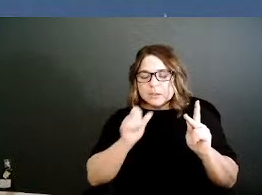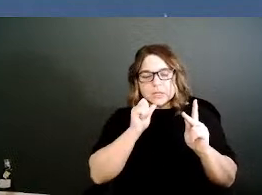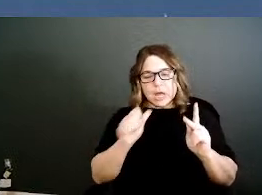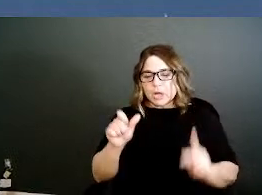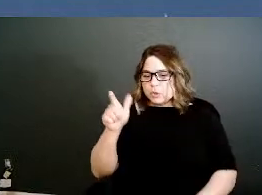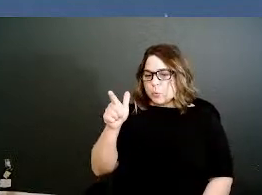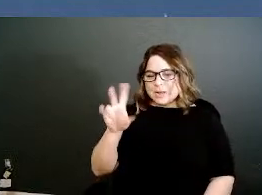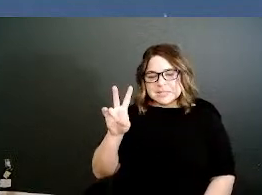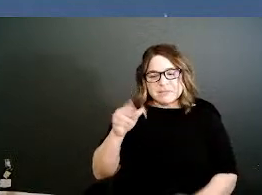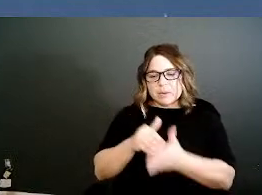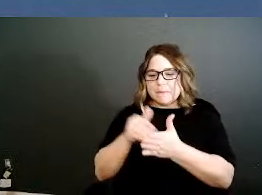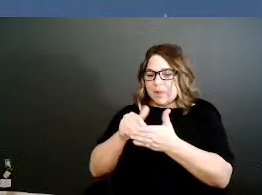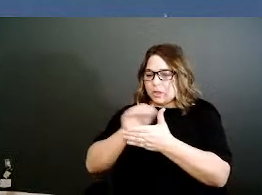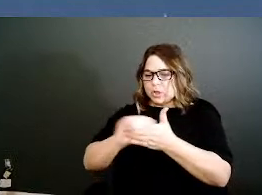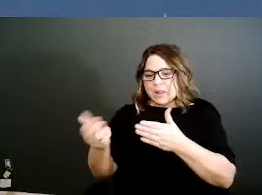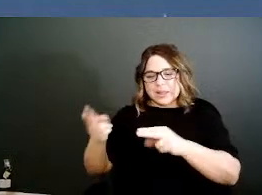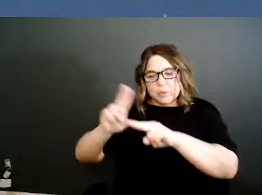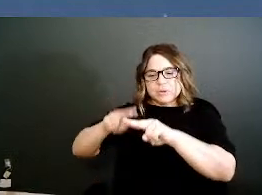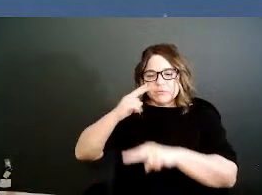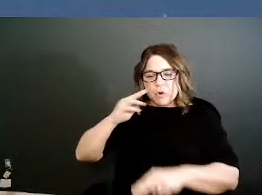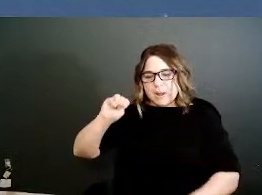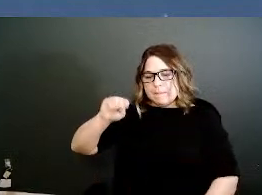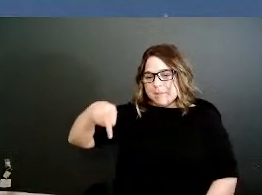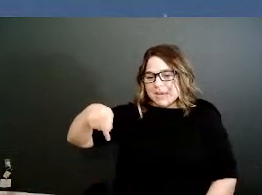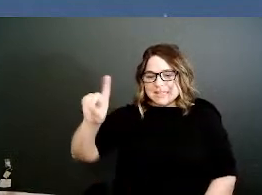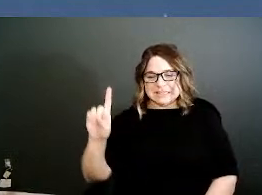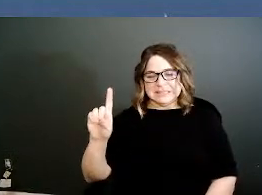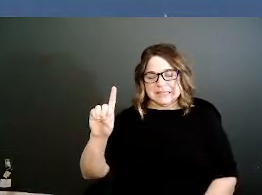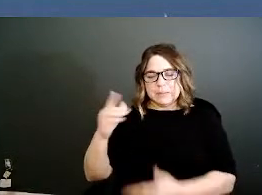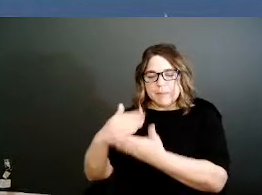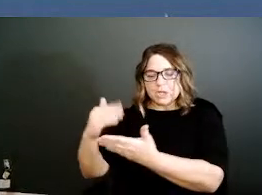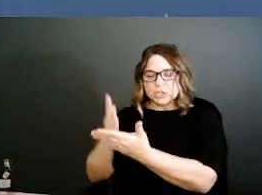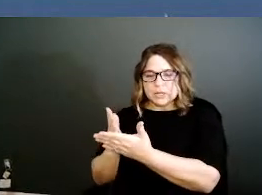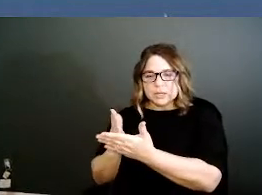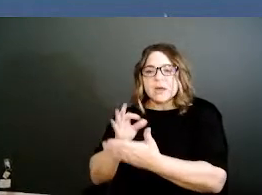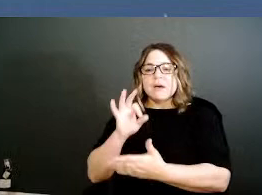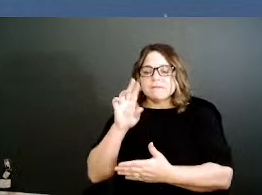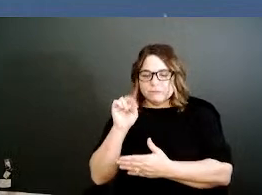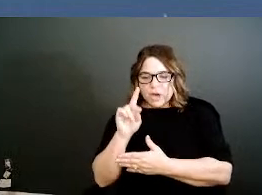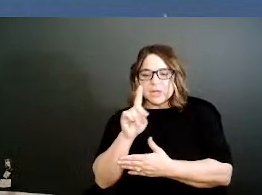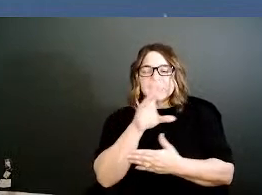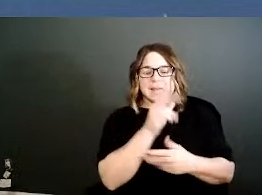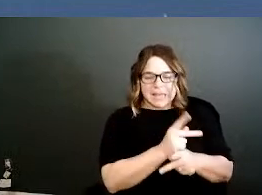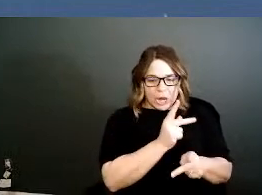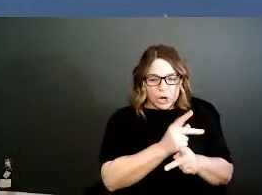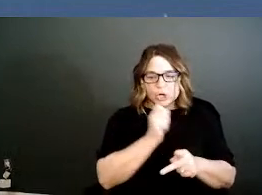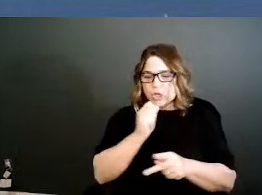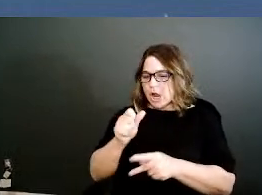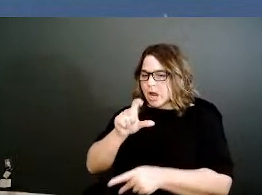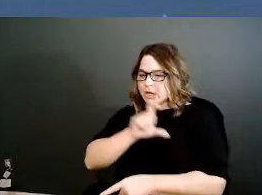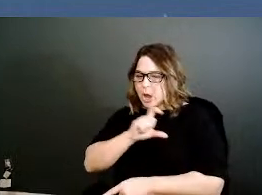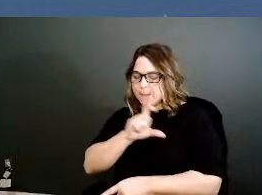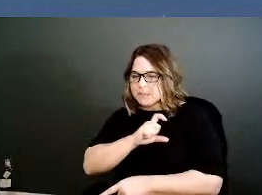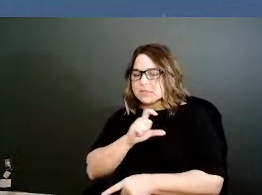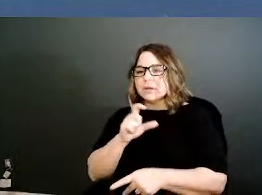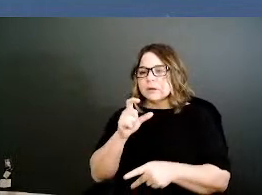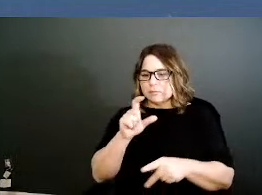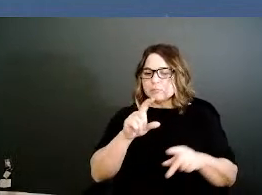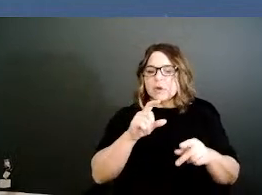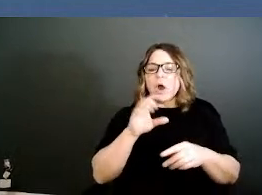OF VIOLENCE PREVENTION, THE DIRECT CITY FUNDS FORWARD PROVEN SOLUTIONS LIKE THE OFFICE OF VIOLENCE PREVENTION, COMMUNITY PUBLIC HEALTH SERVICES AND HOUSING PROGRAMS